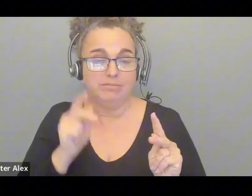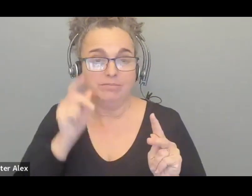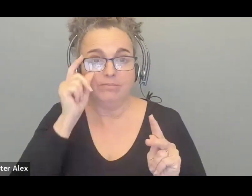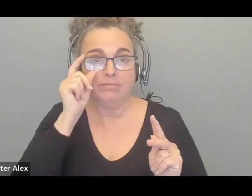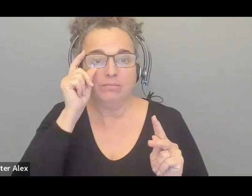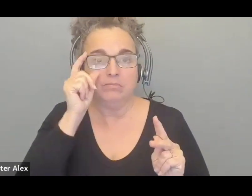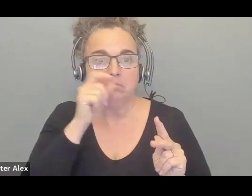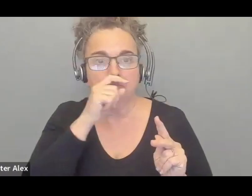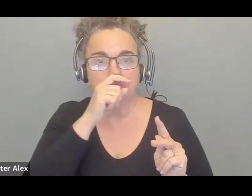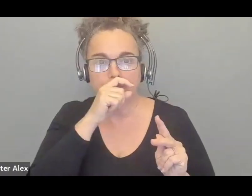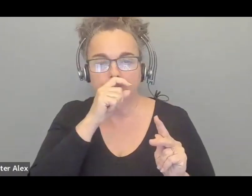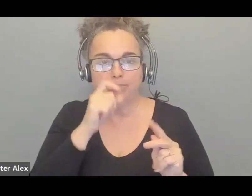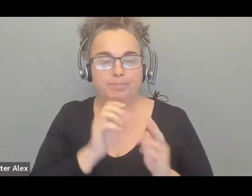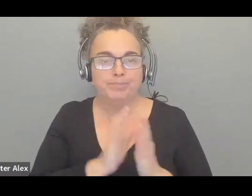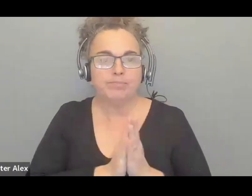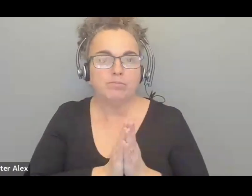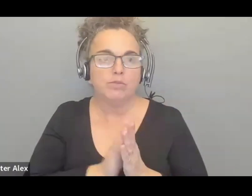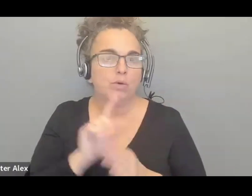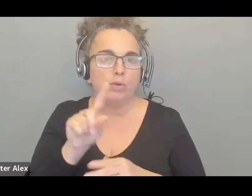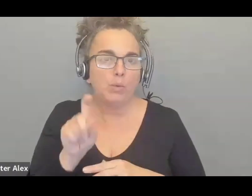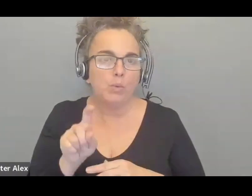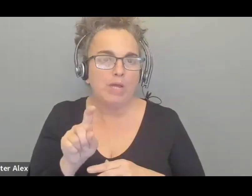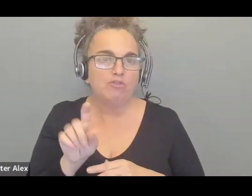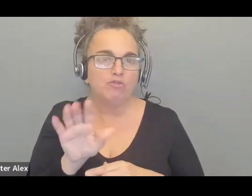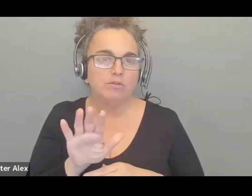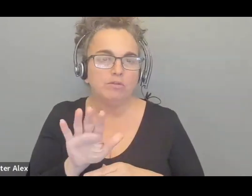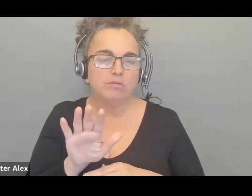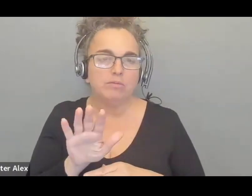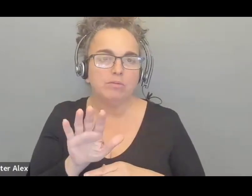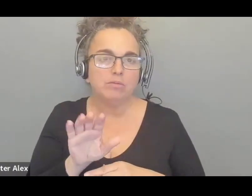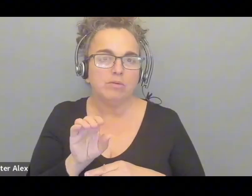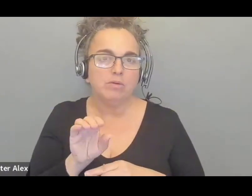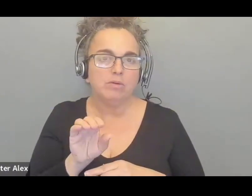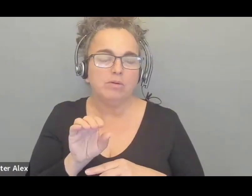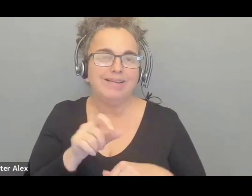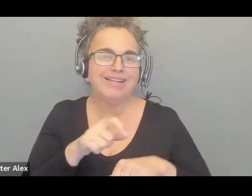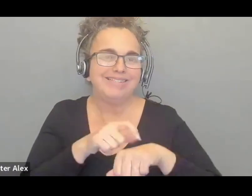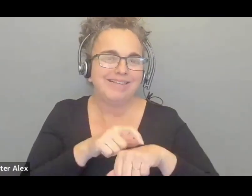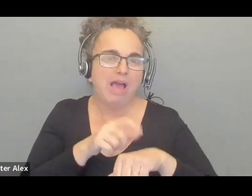So the question is around time and resources.